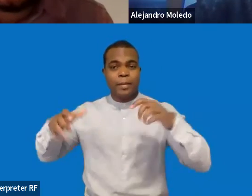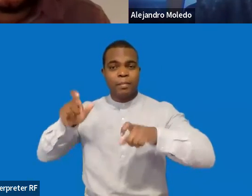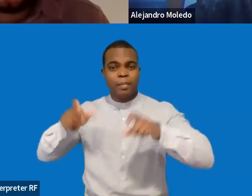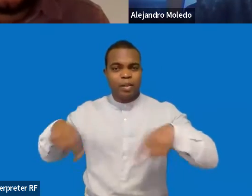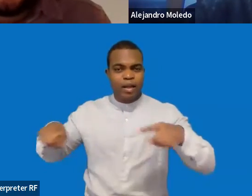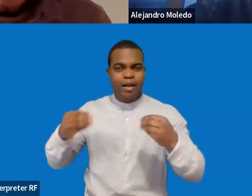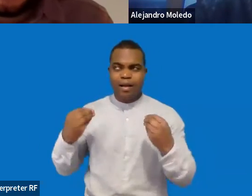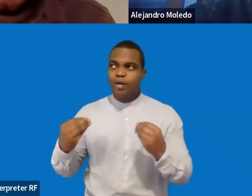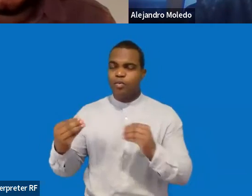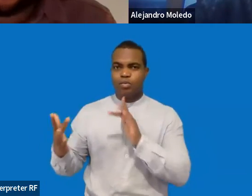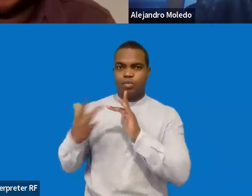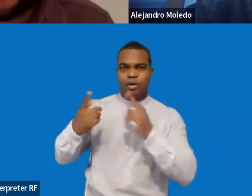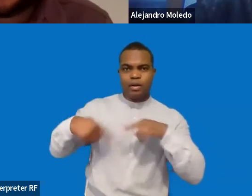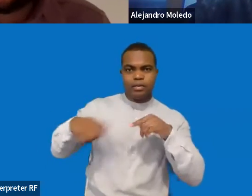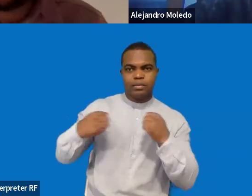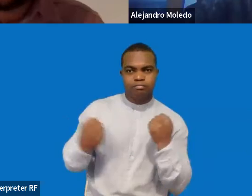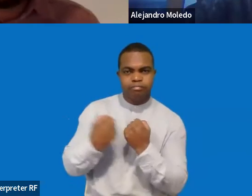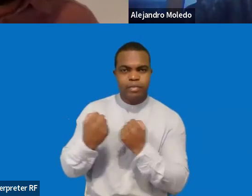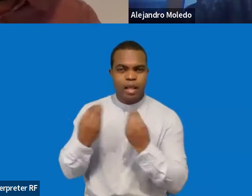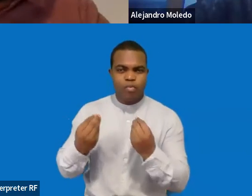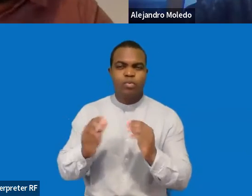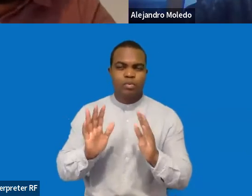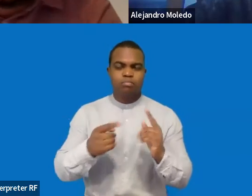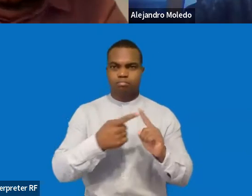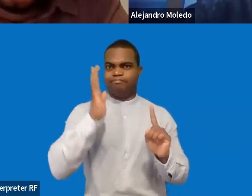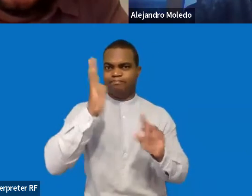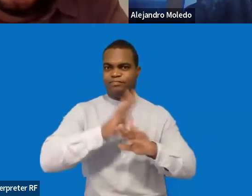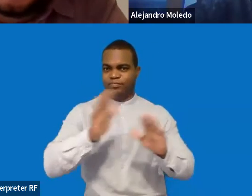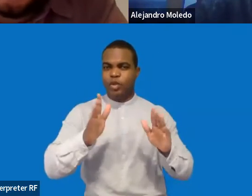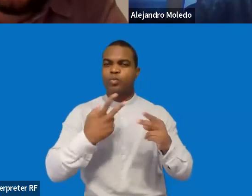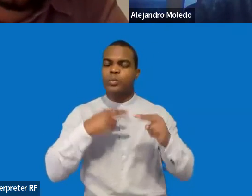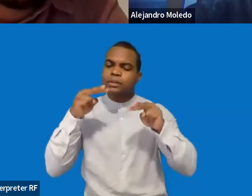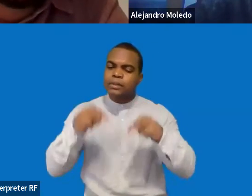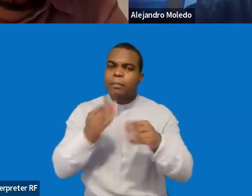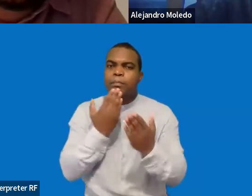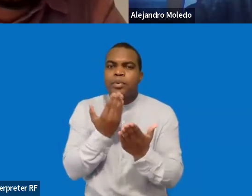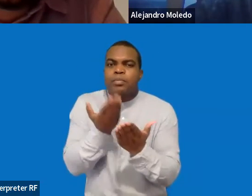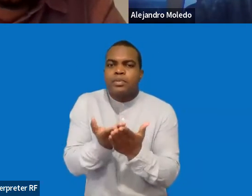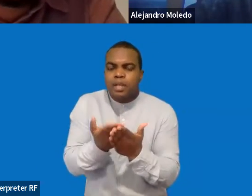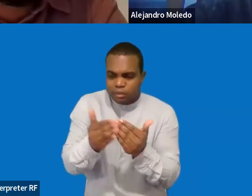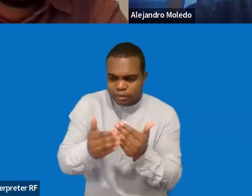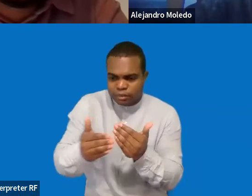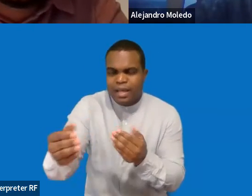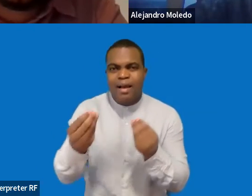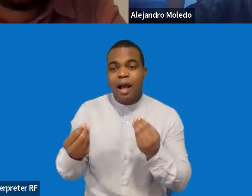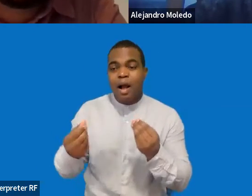I see a lot of questions in the chatbox. We'll have half an hour to answer. We might not reach everything,